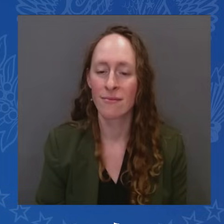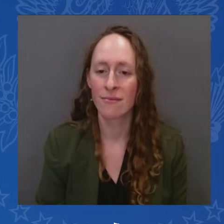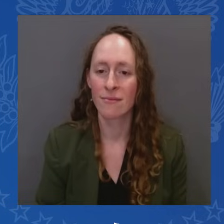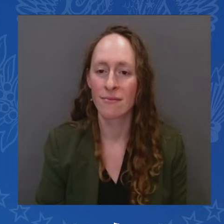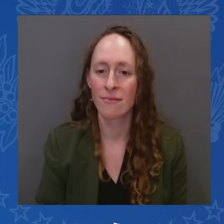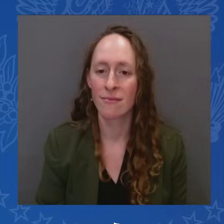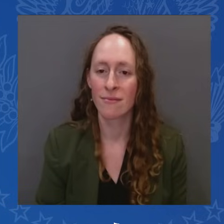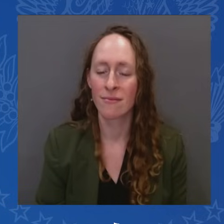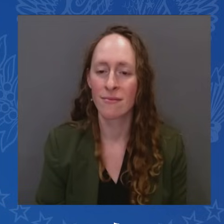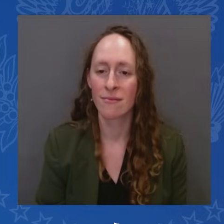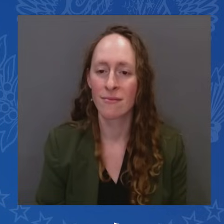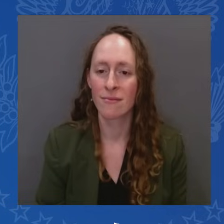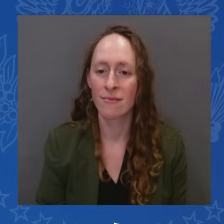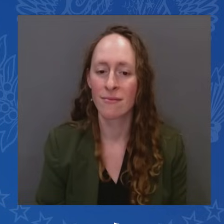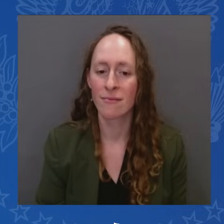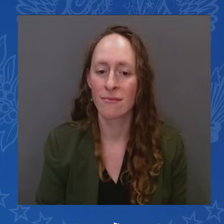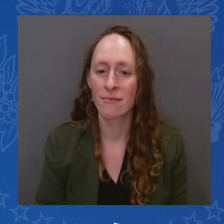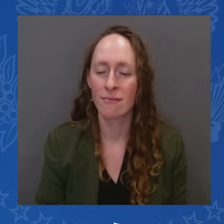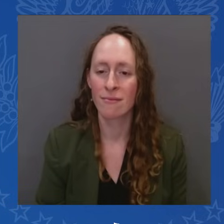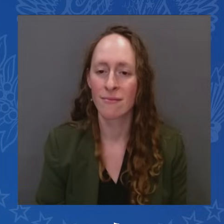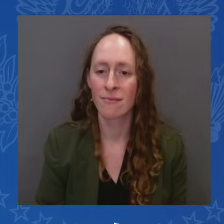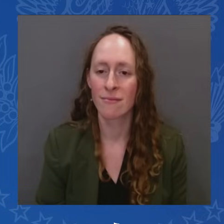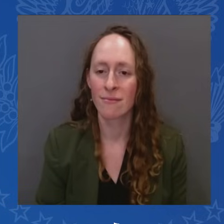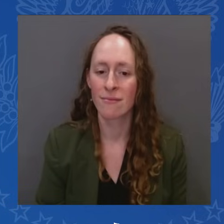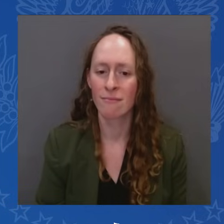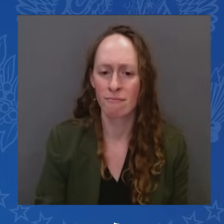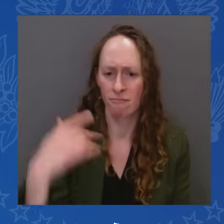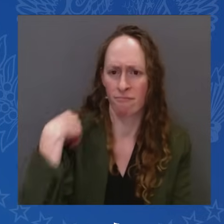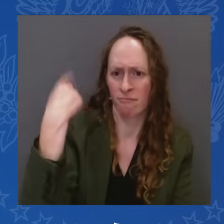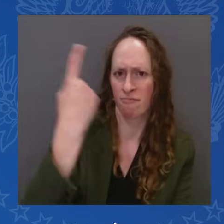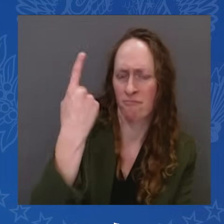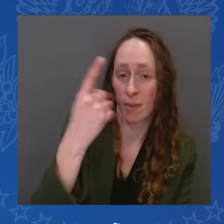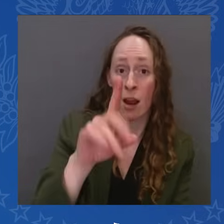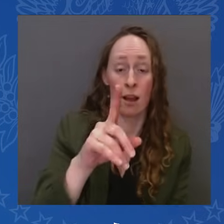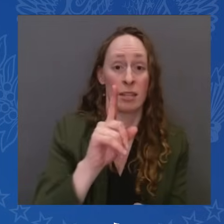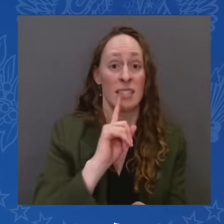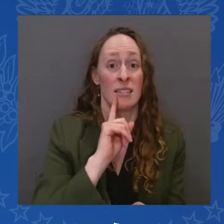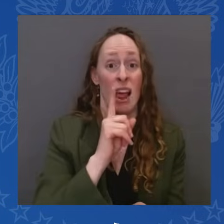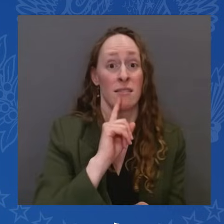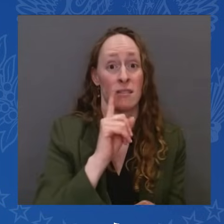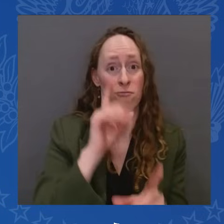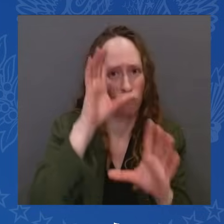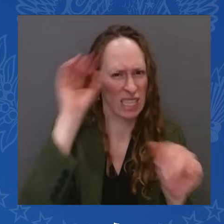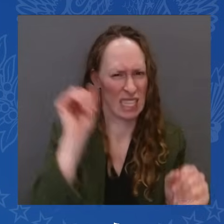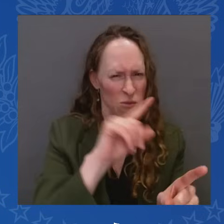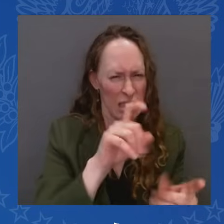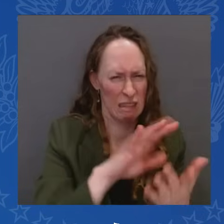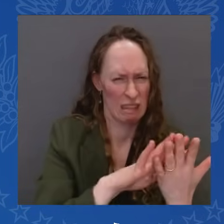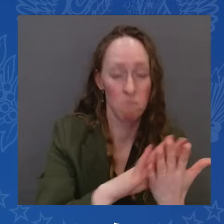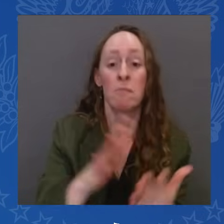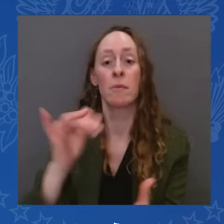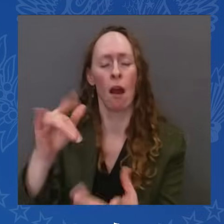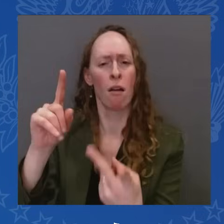And, Mr. Biden, could you please clarify the policy and -- of your administration, the strategy of your administration on Ukraine?